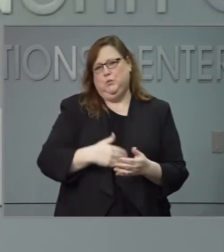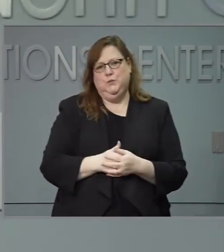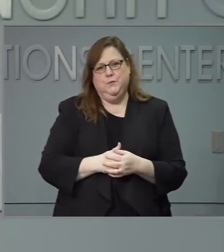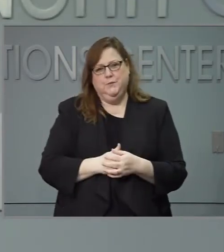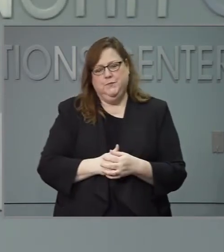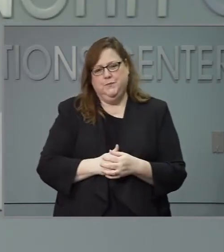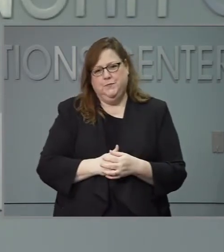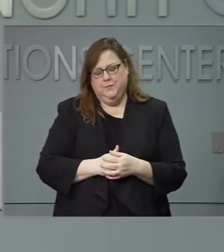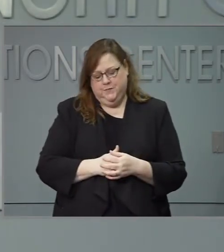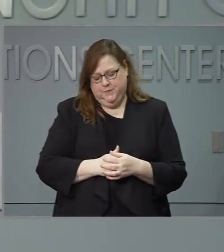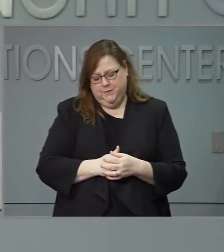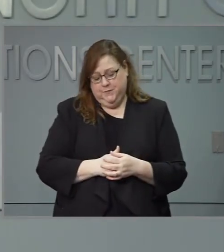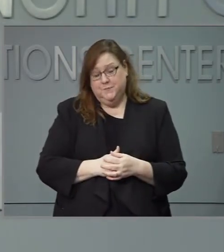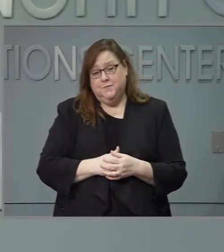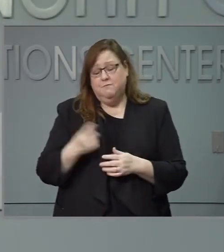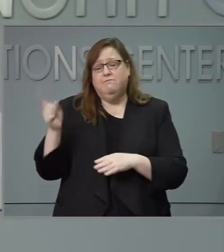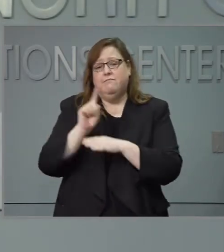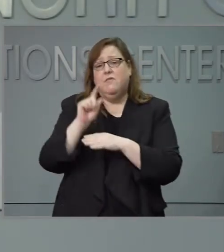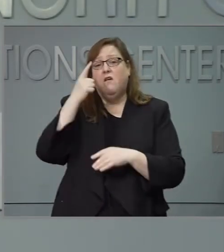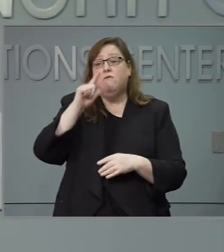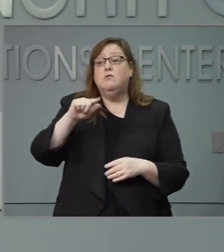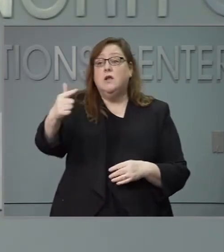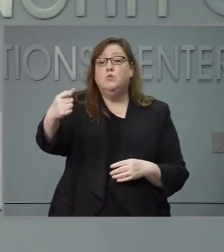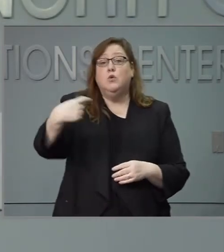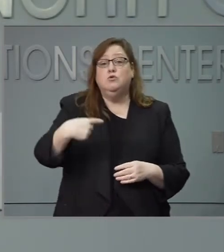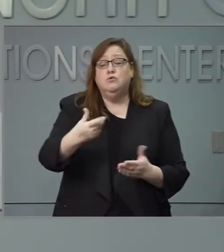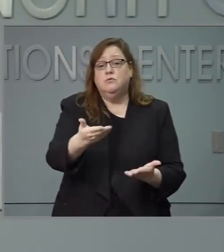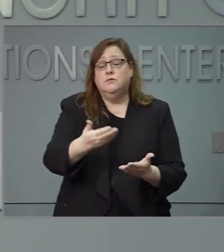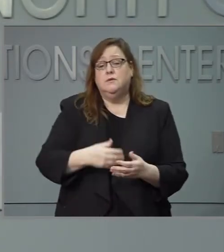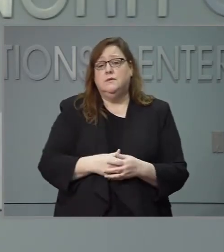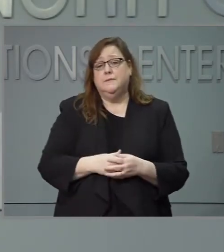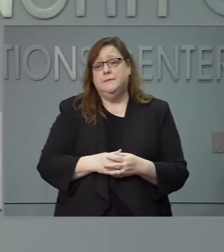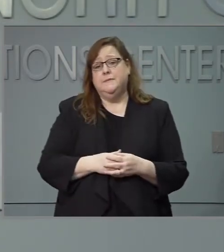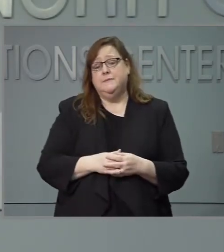AUN CUANDO TODA LA SALVAGUARDA, QUE LAS PERSONAS NO VAN A PODER